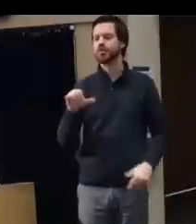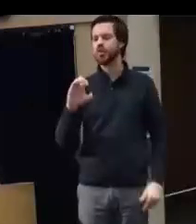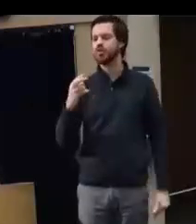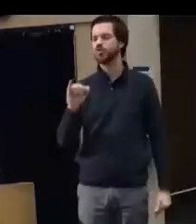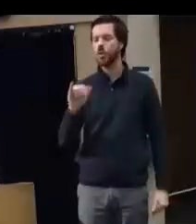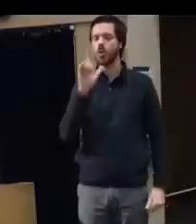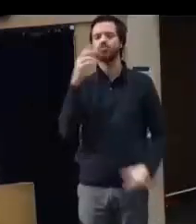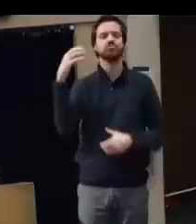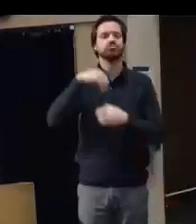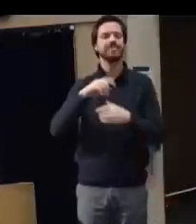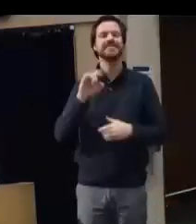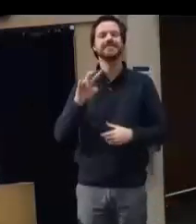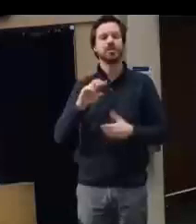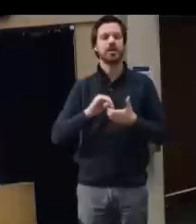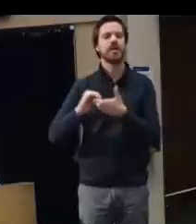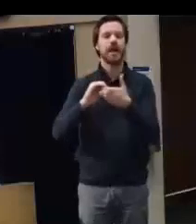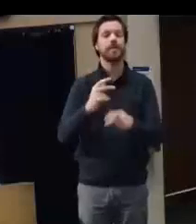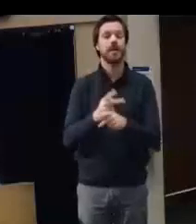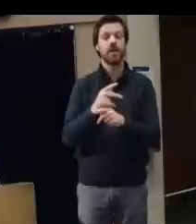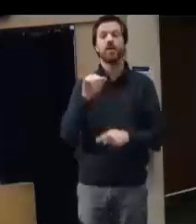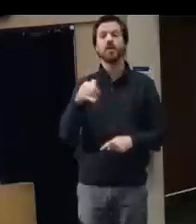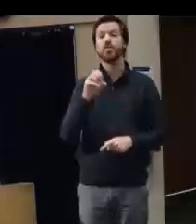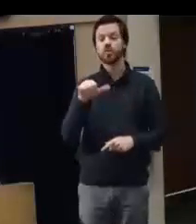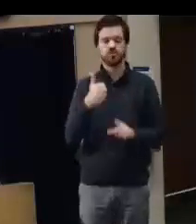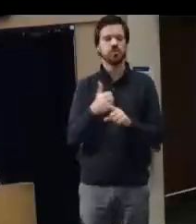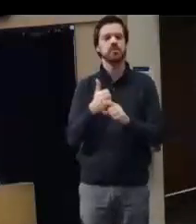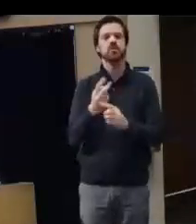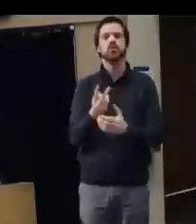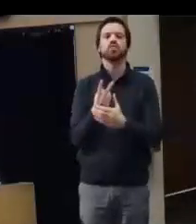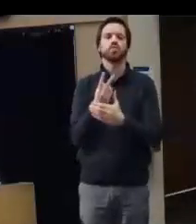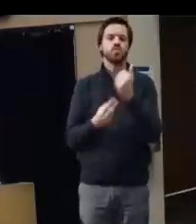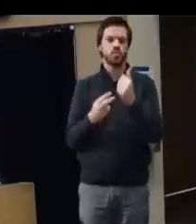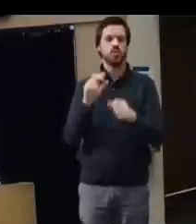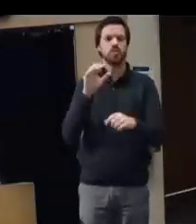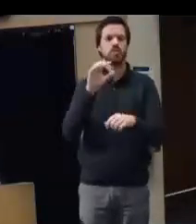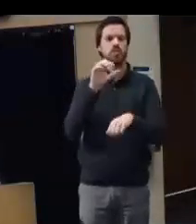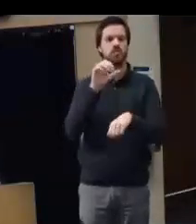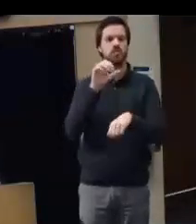me in the division of collaborative care Joy is duly appointed in Psychiatry and in cardiology